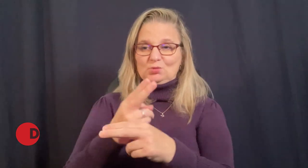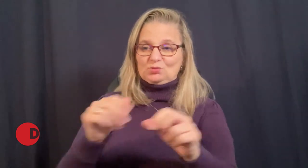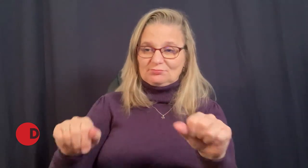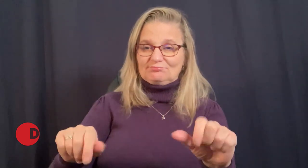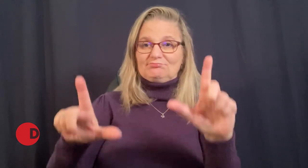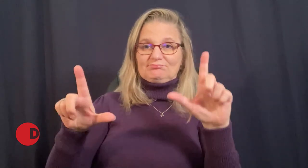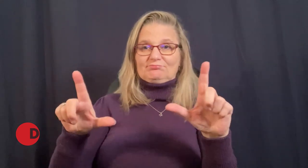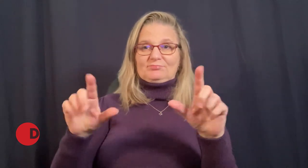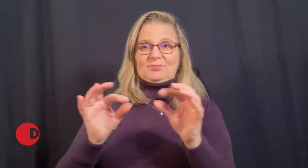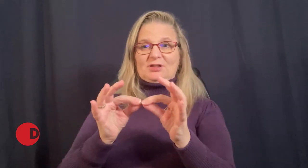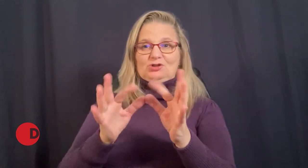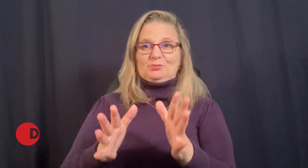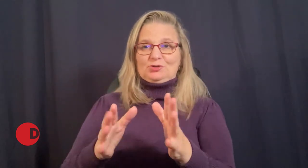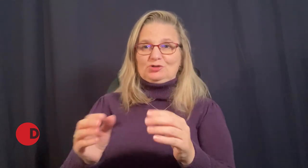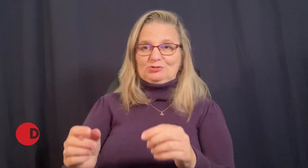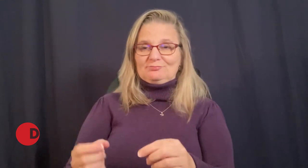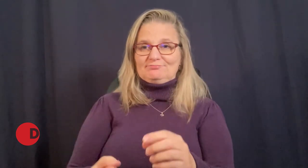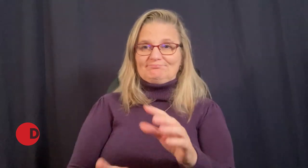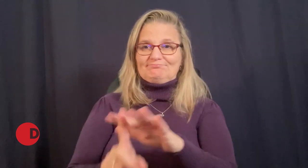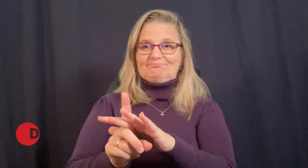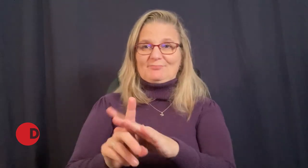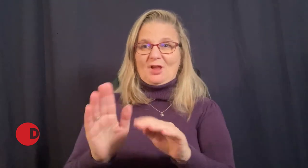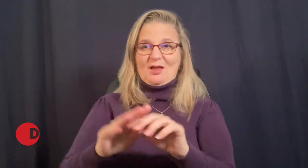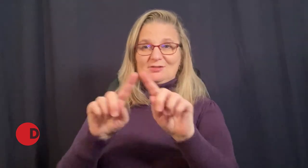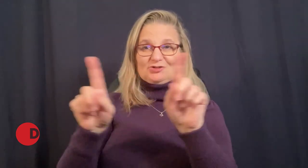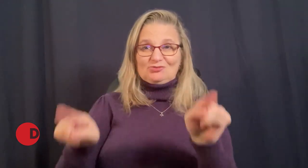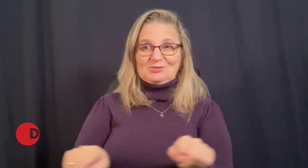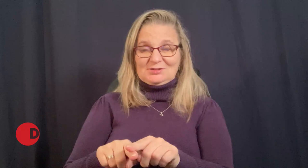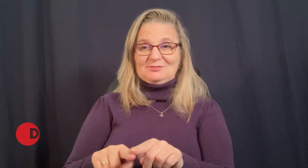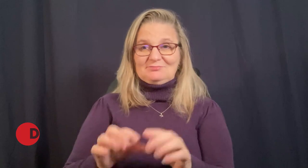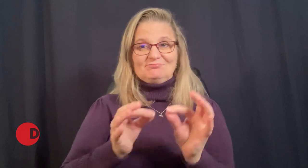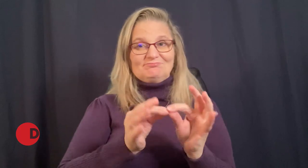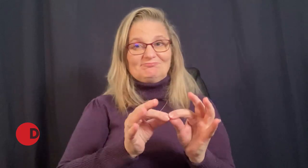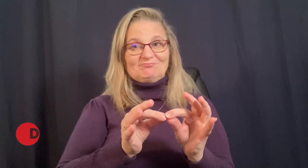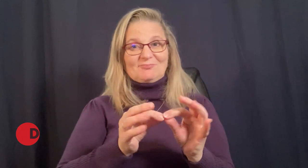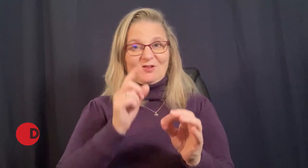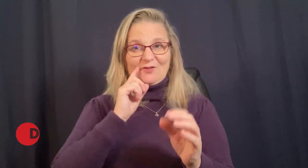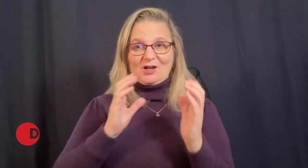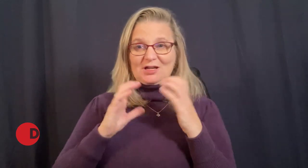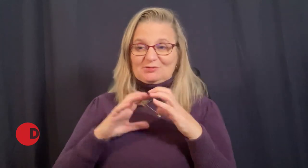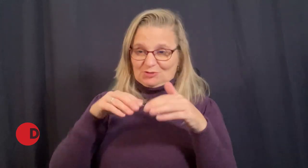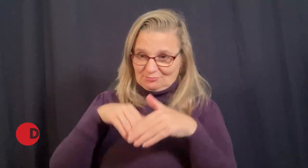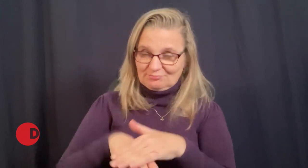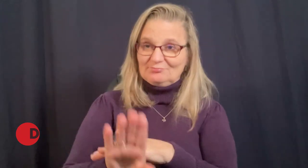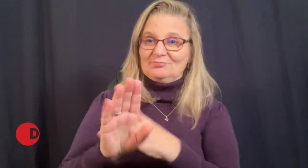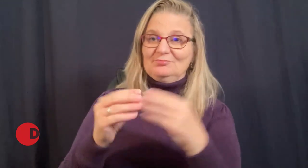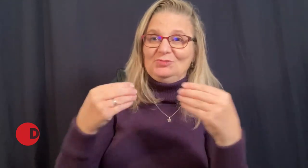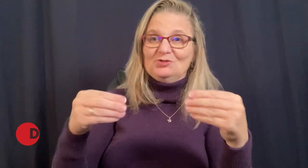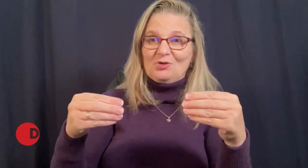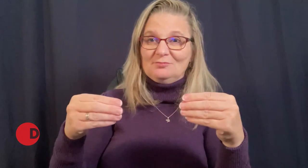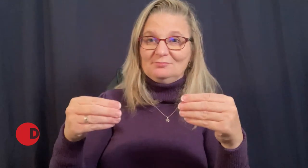when a Deaf customer walks in.